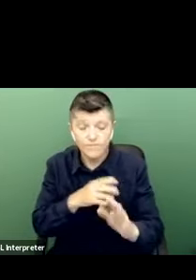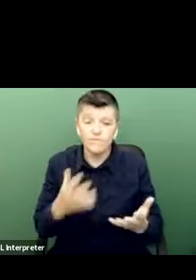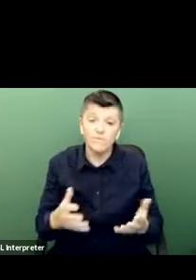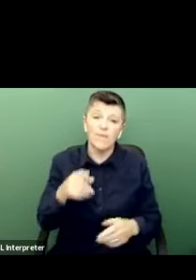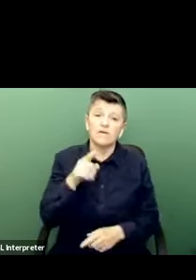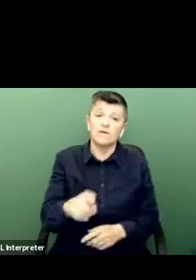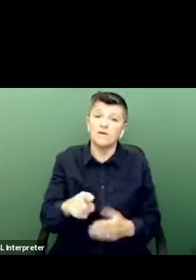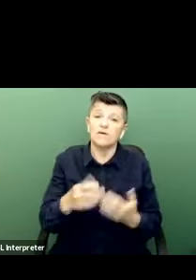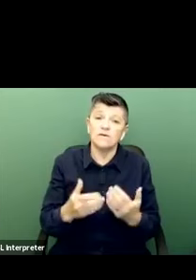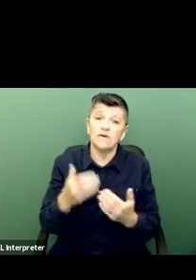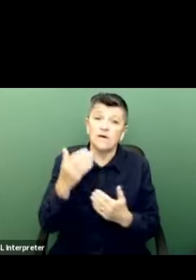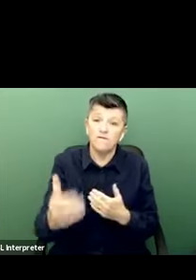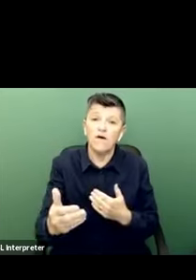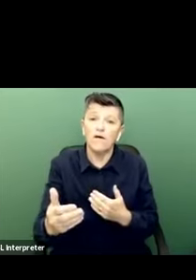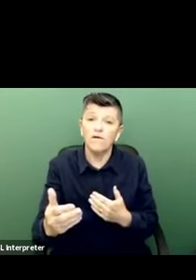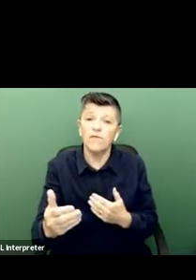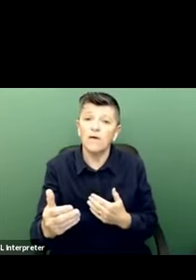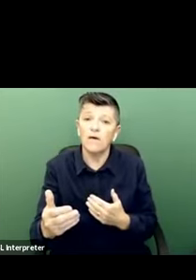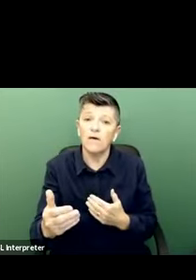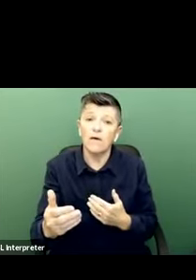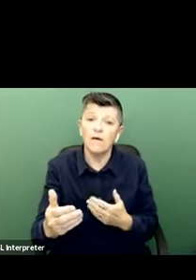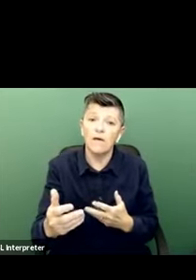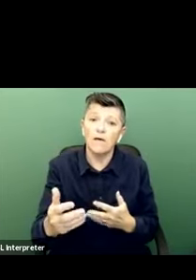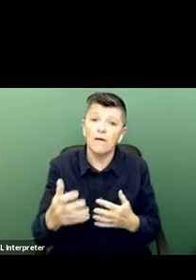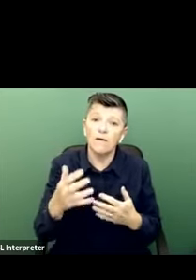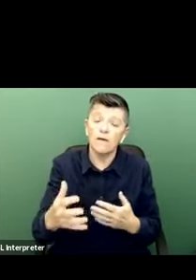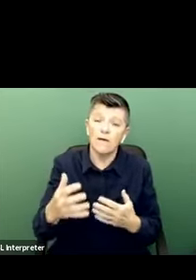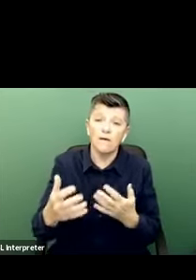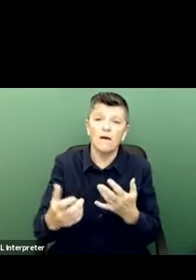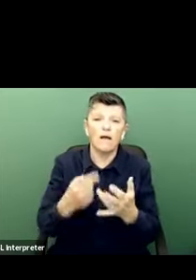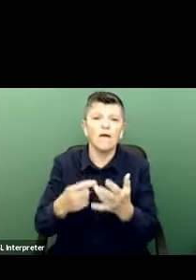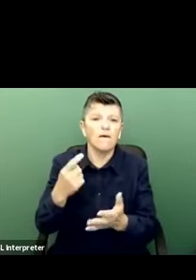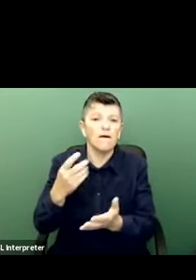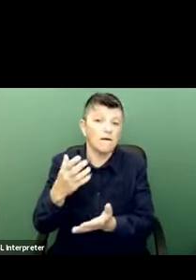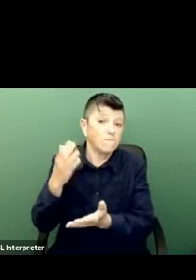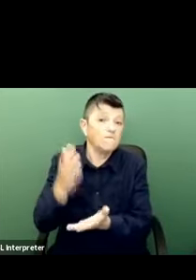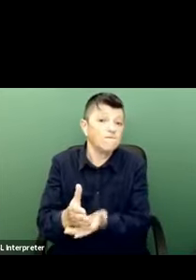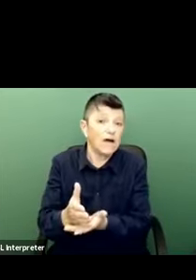demand with claims in ethics and that's where